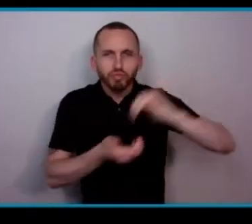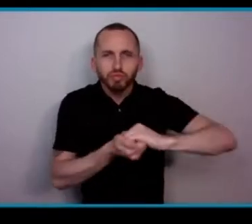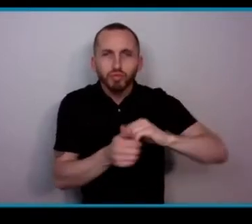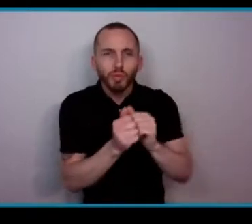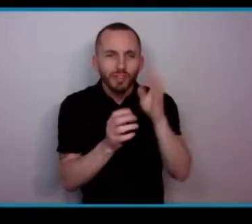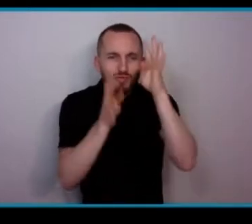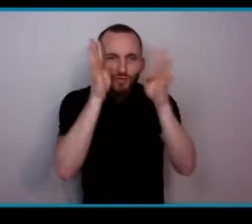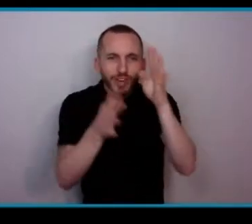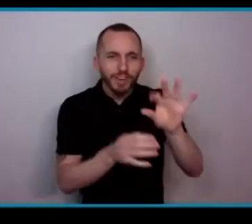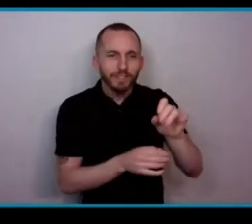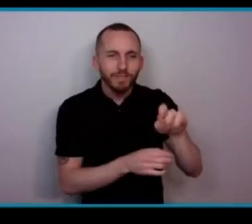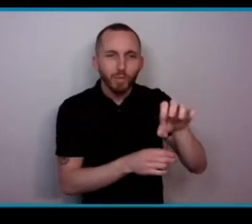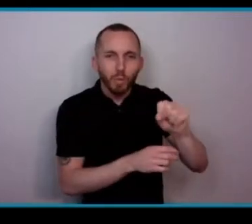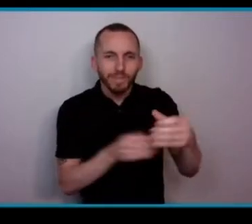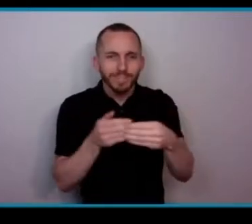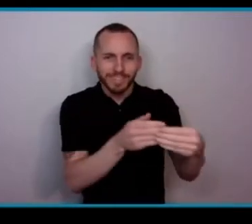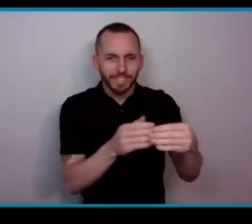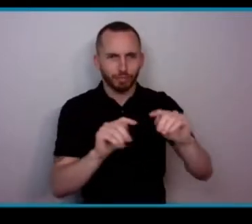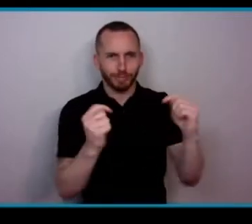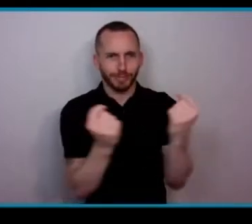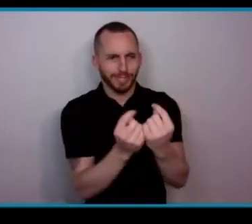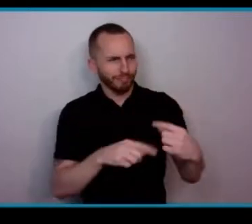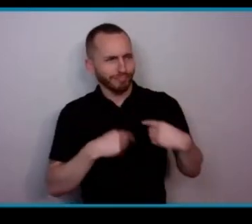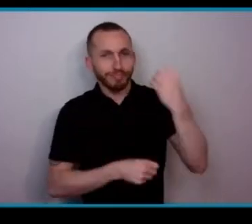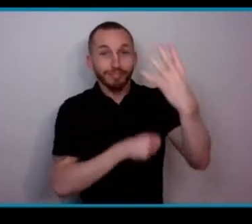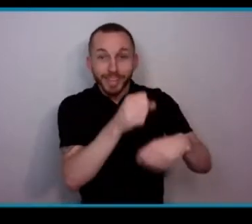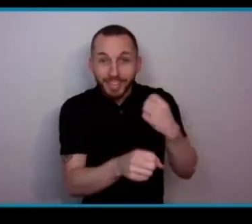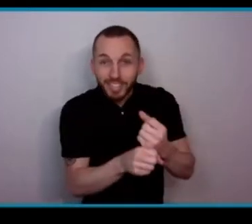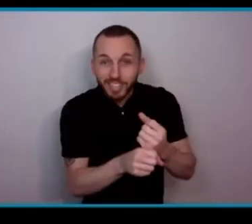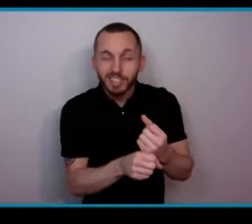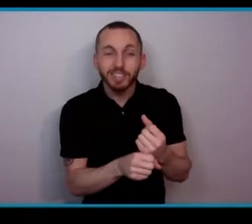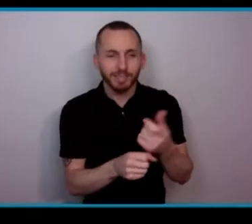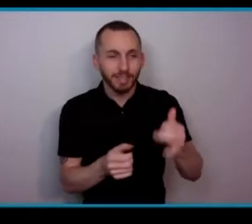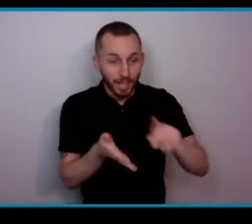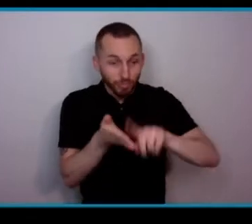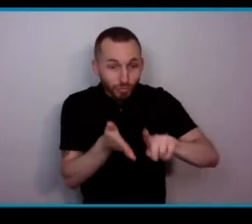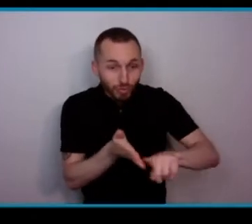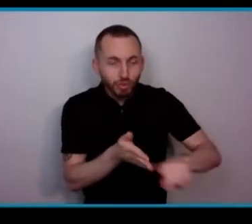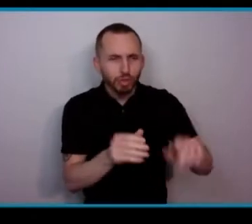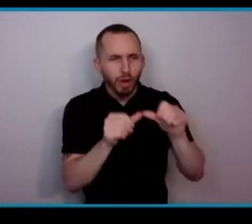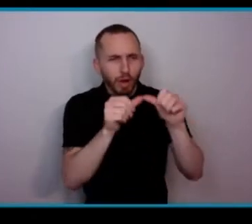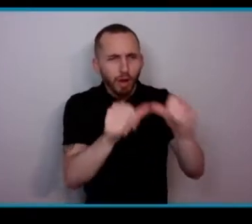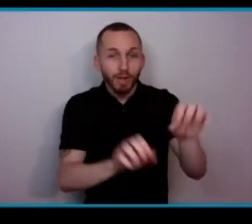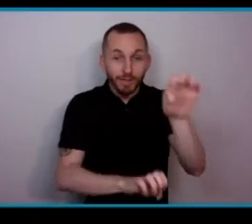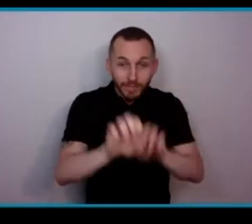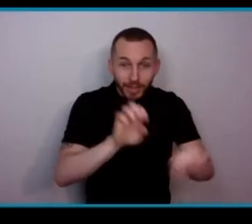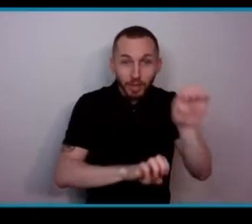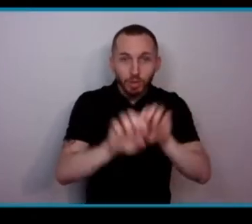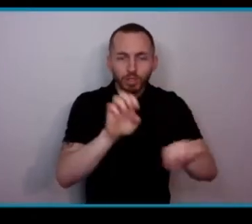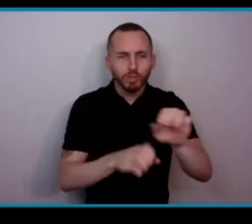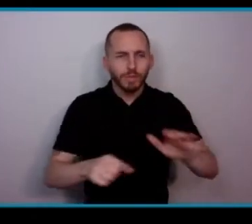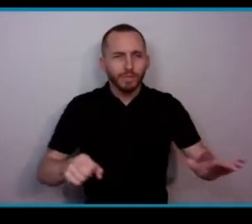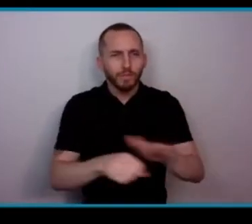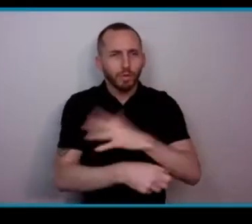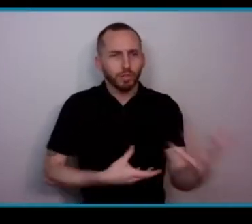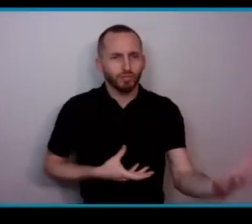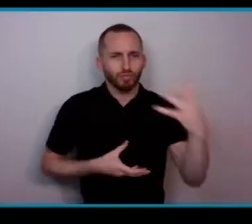the past several years to ensure that research and ongoing evaluation are fully integrated with this initiative.